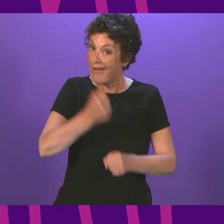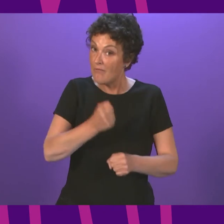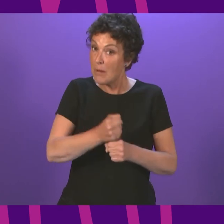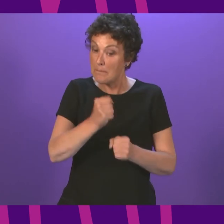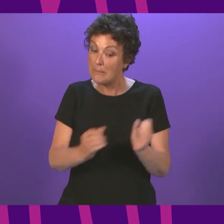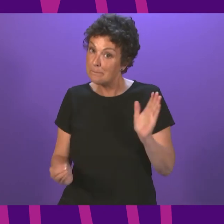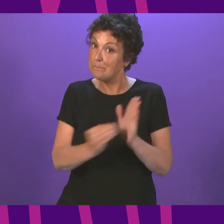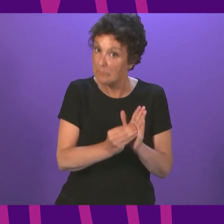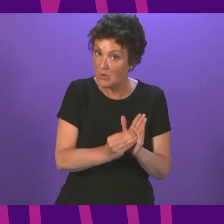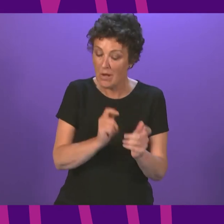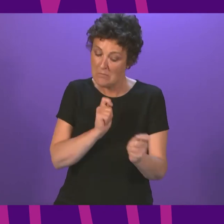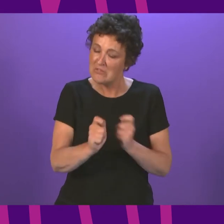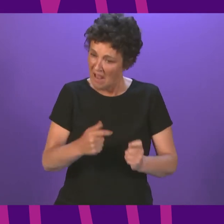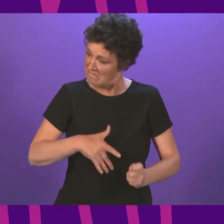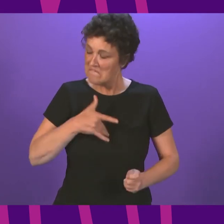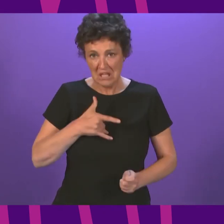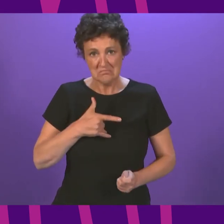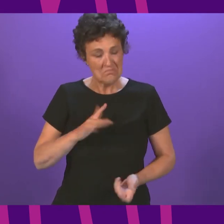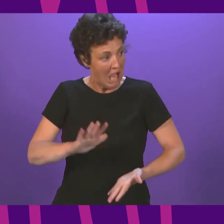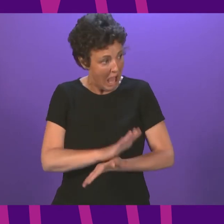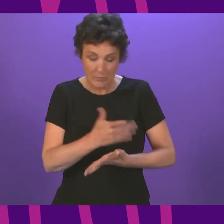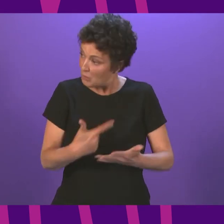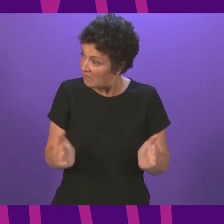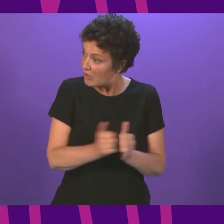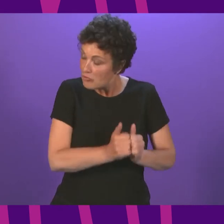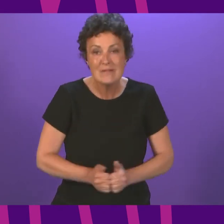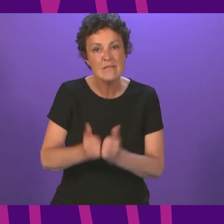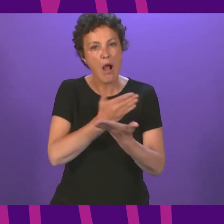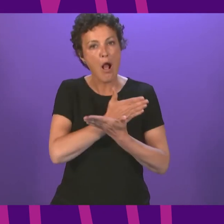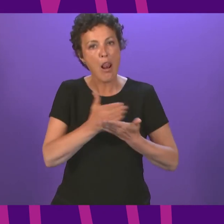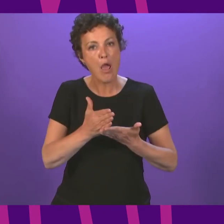that a very clear reporting structure is agreed today, and that we do not end up with a series